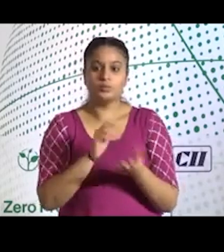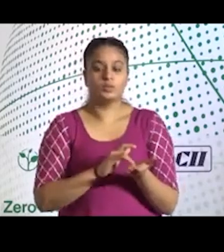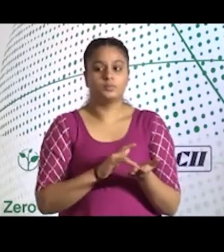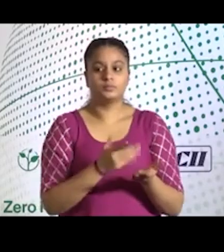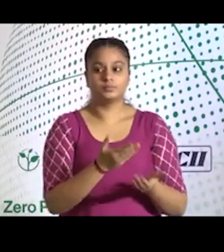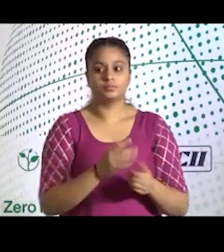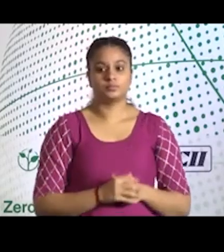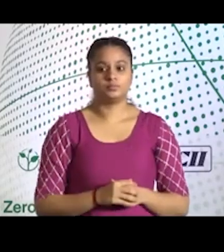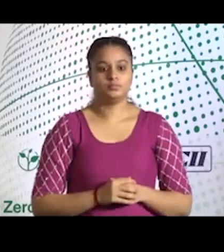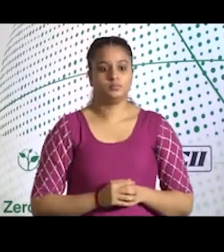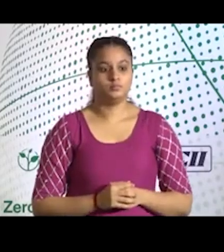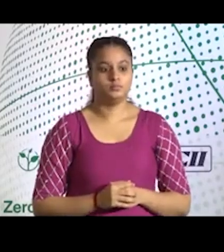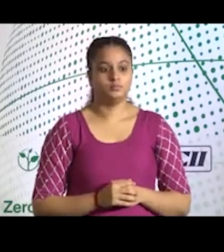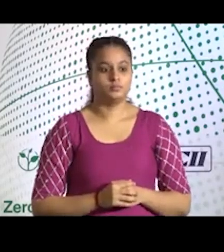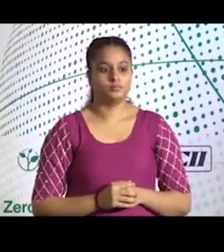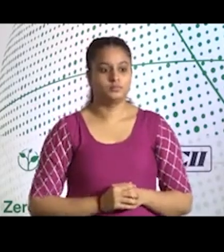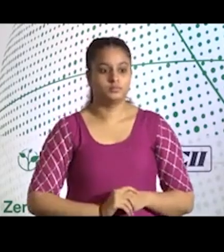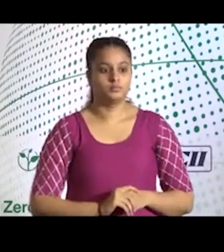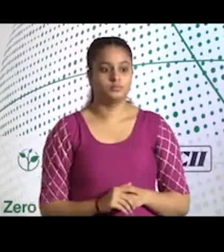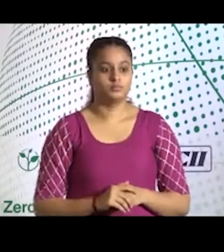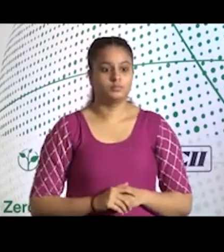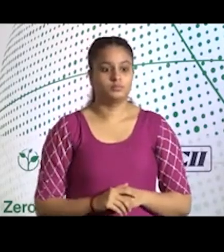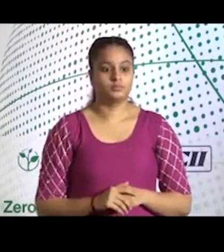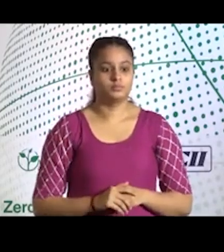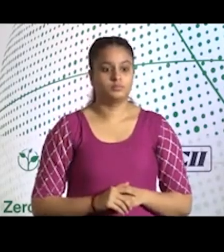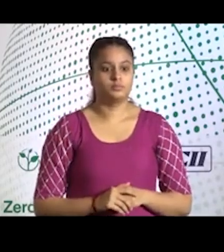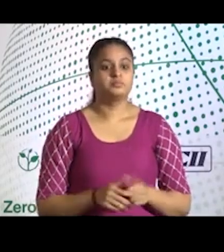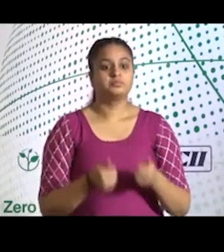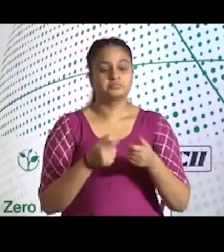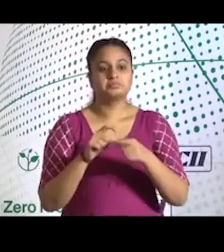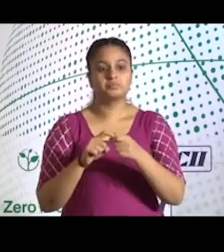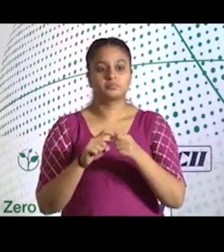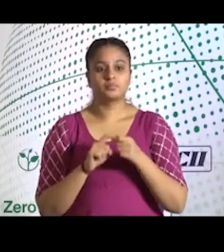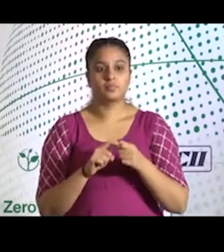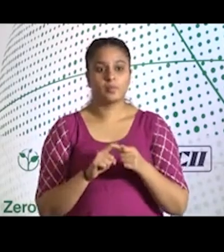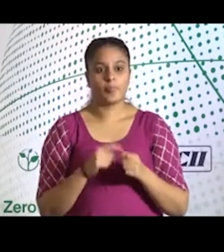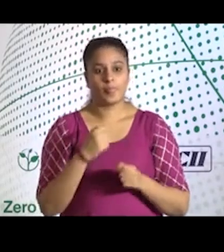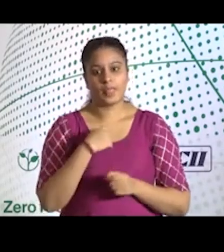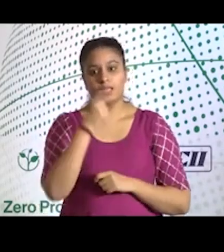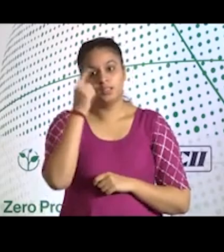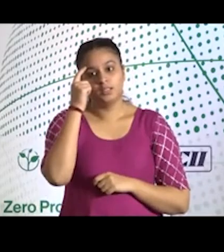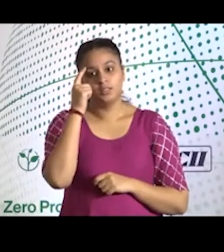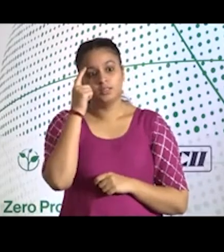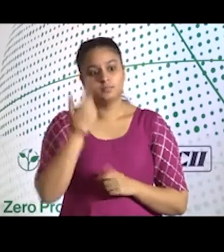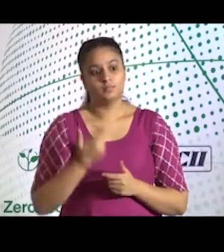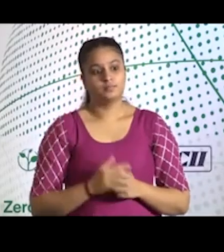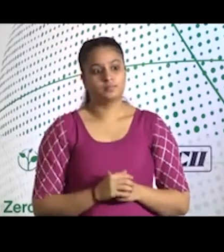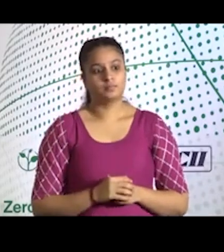Well, that's a question where you could have an entire conference of old, I think, you know, and take the liberty